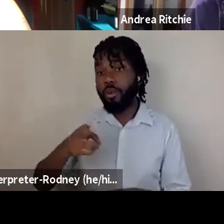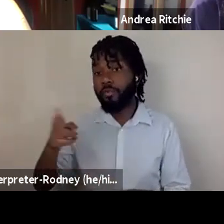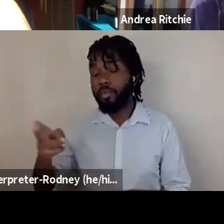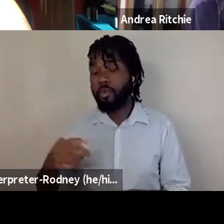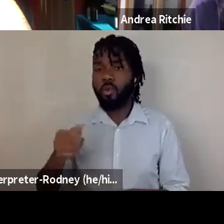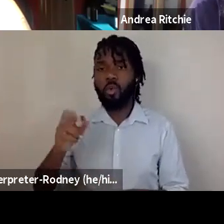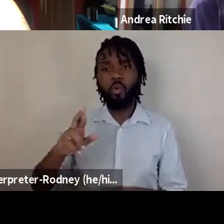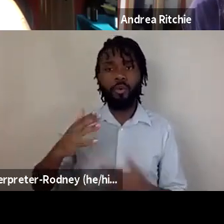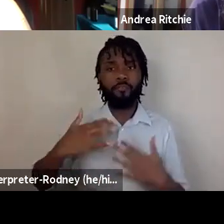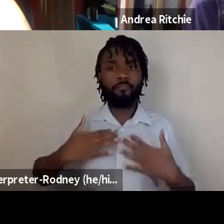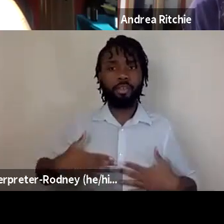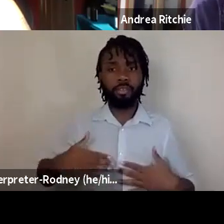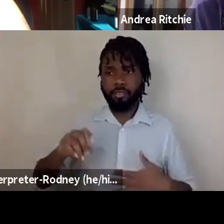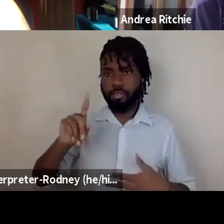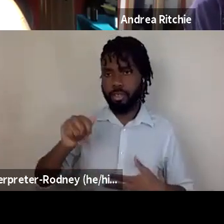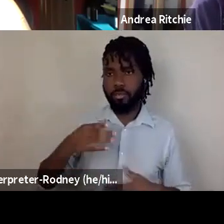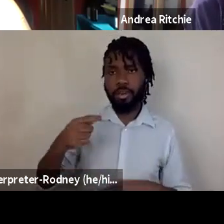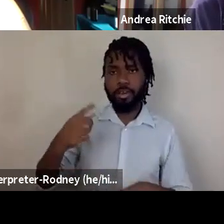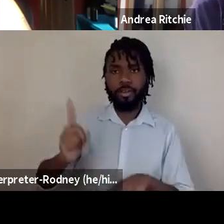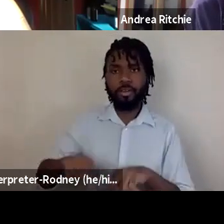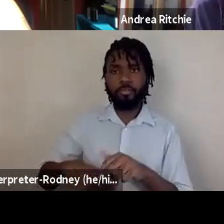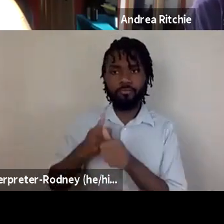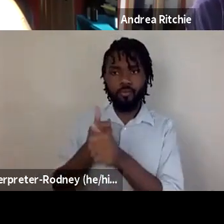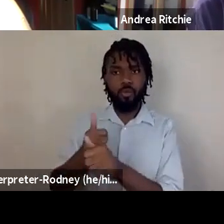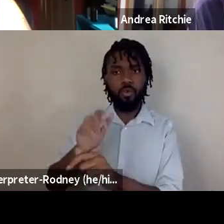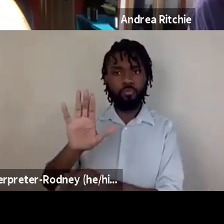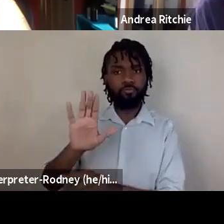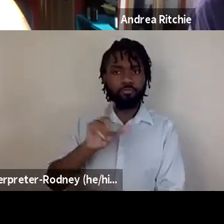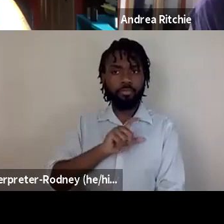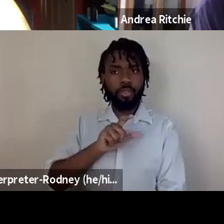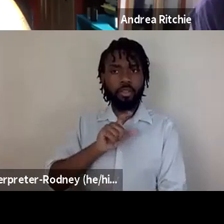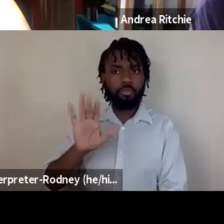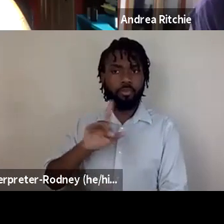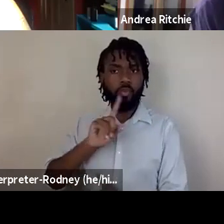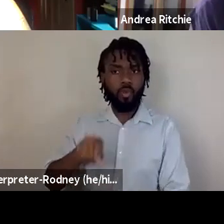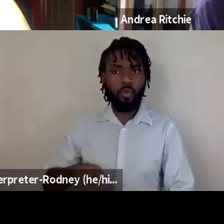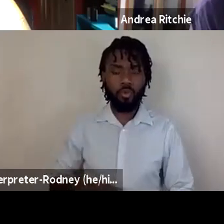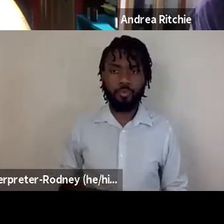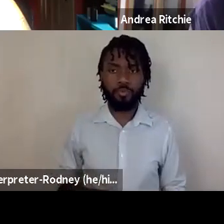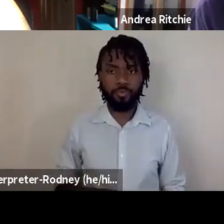and unable to comply with police orders. And this is particularly true